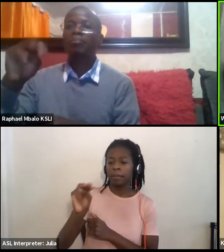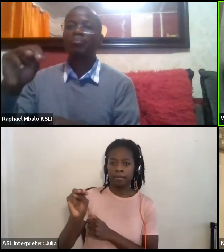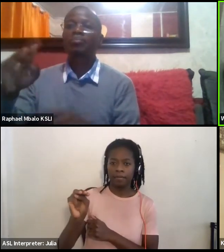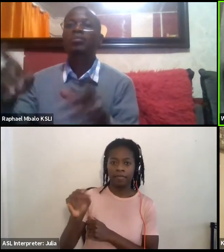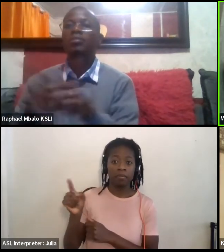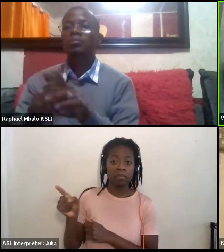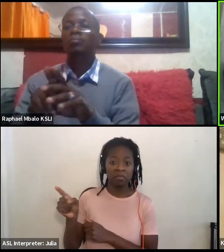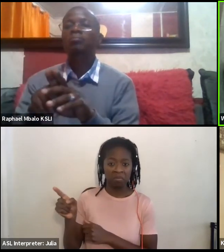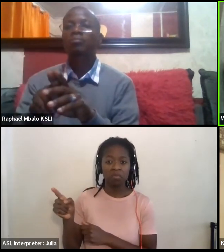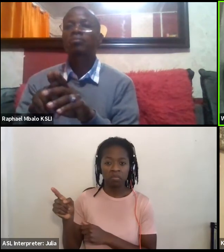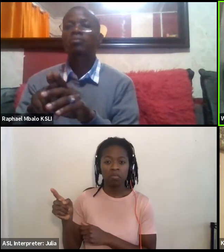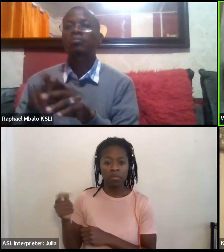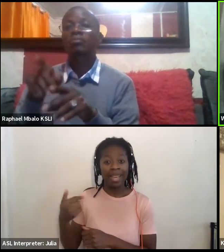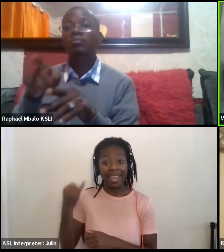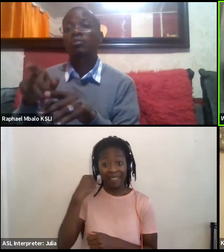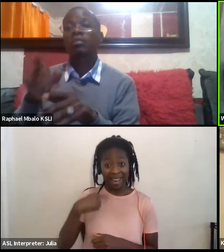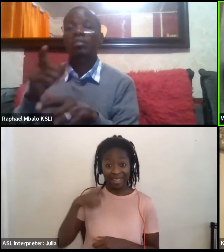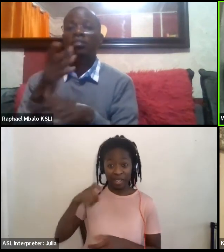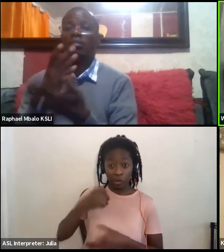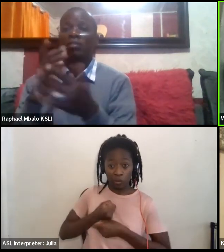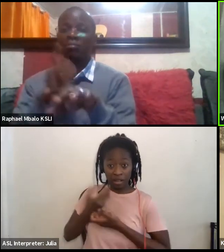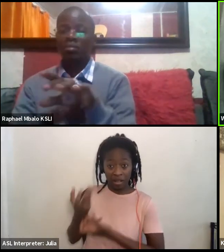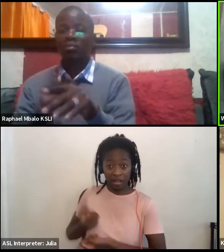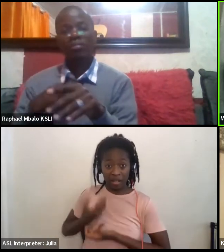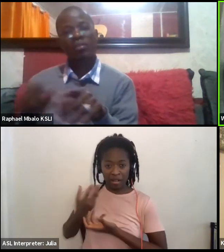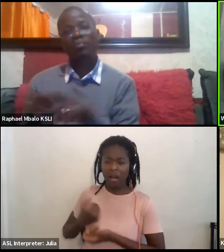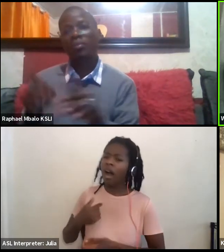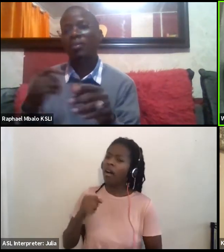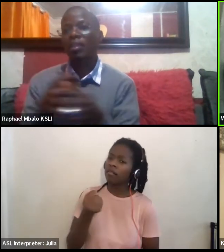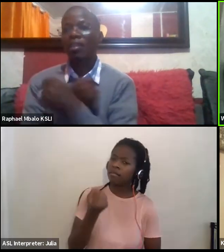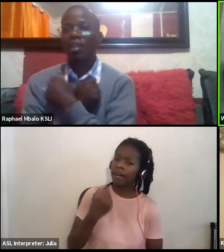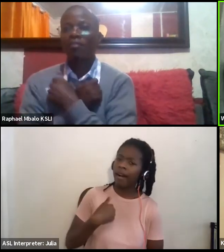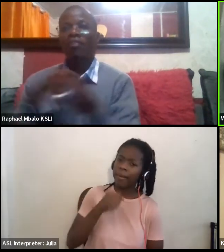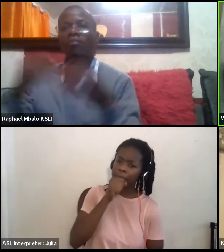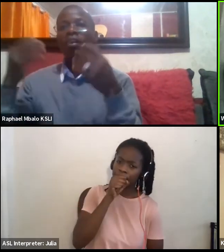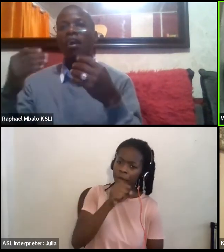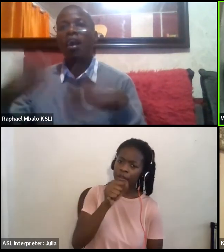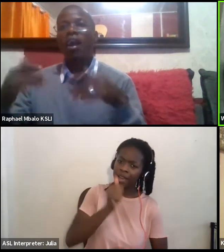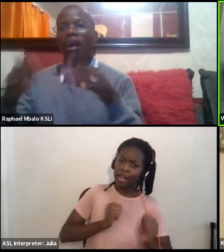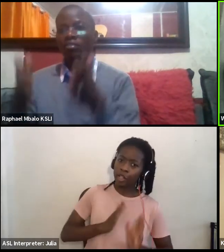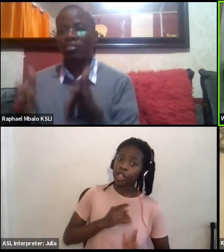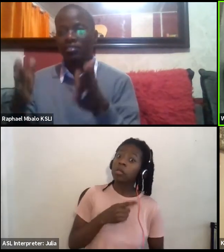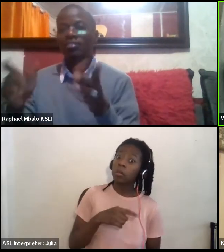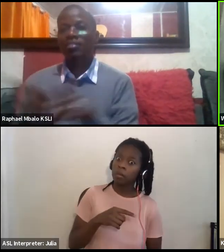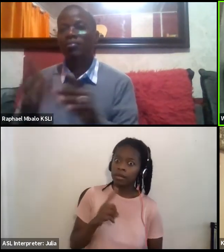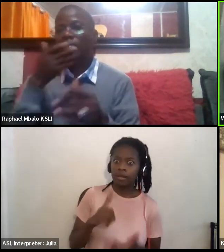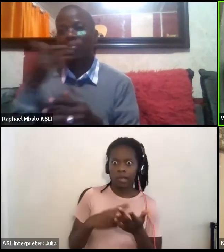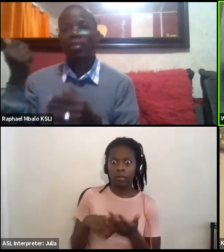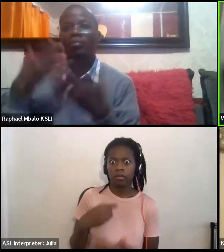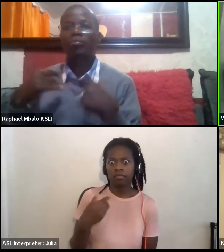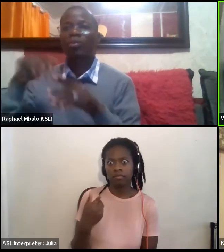because as much as I love actors and they are the best people in the world they could also be very very...